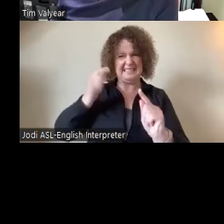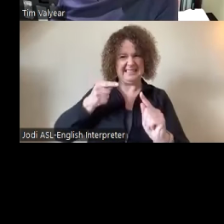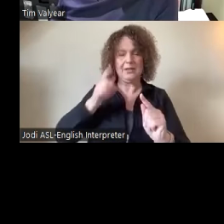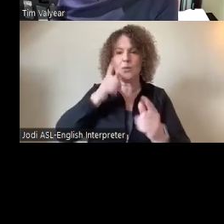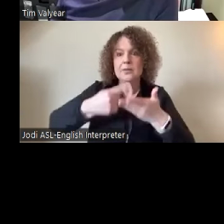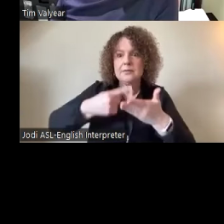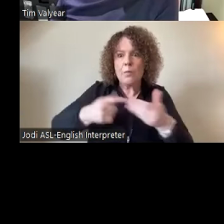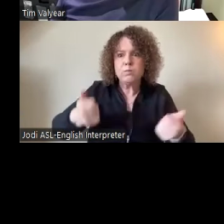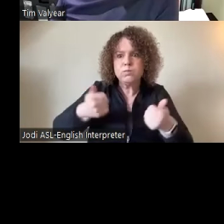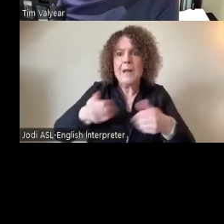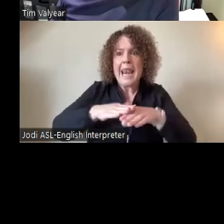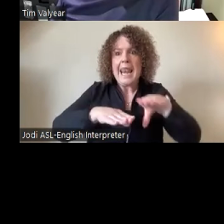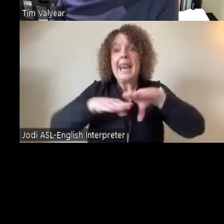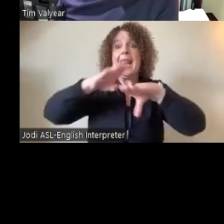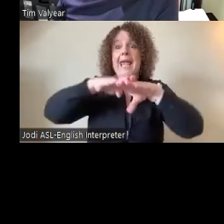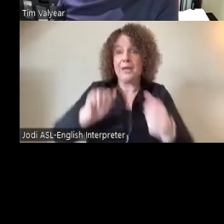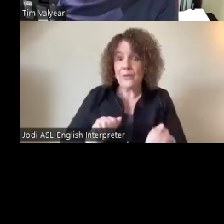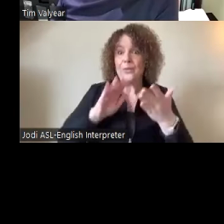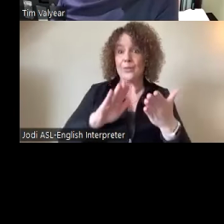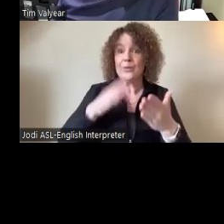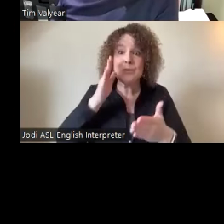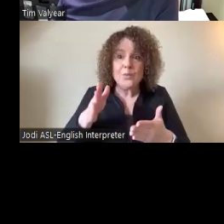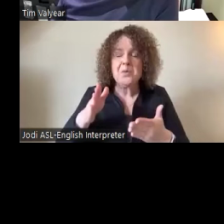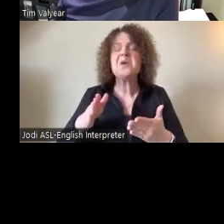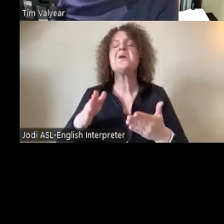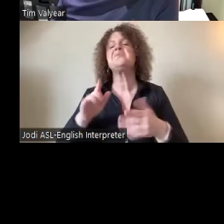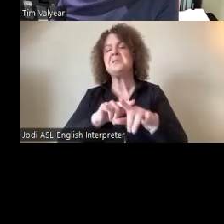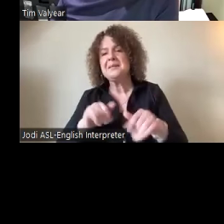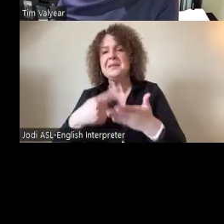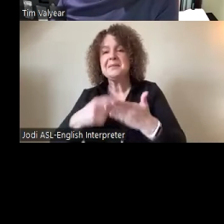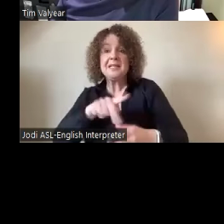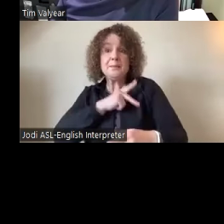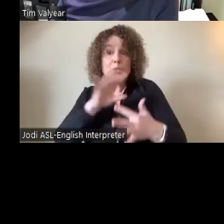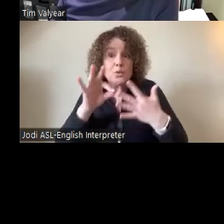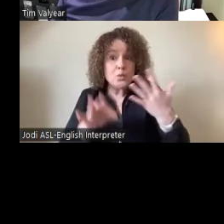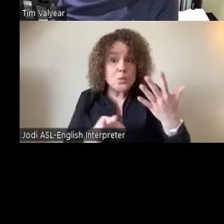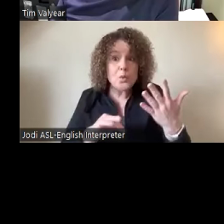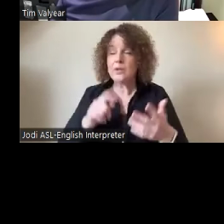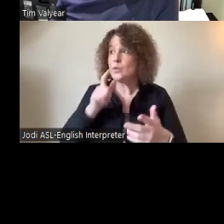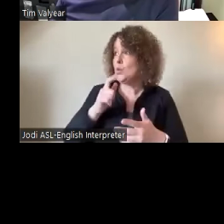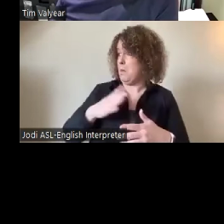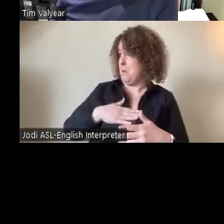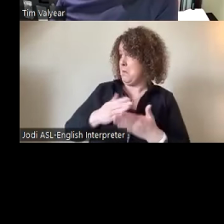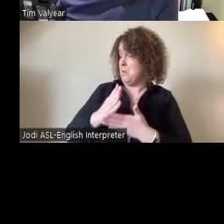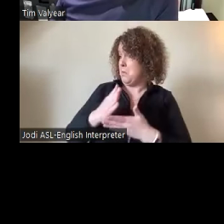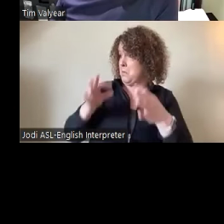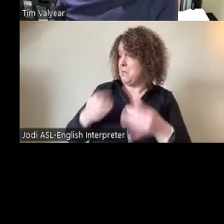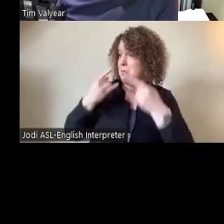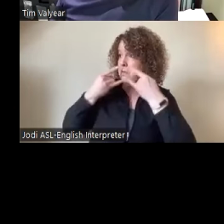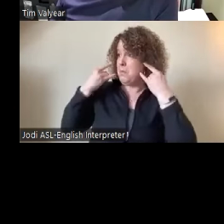the pre-Vence and reduct of the organisms, or germs. The focus is on prevention. We will talk a lot about a